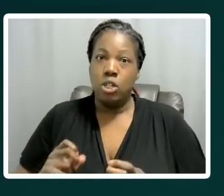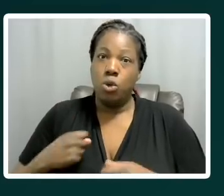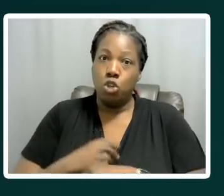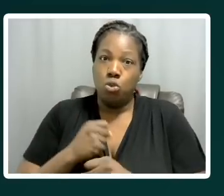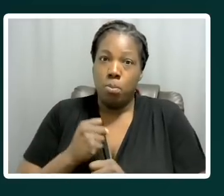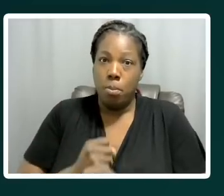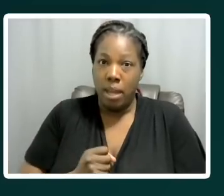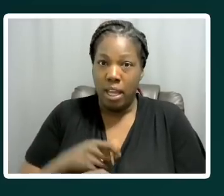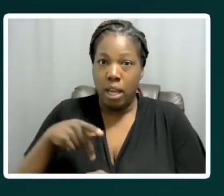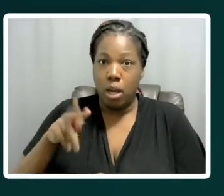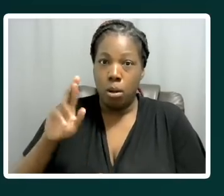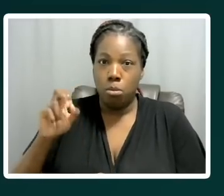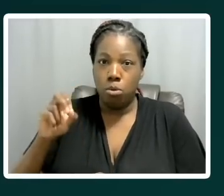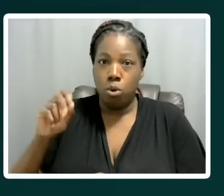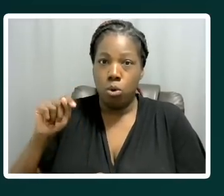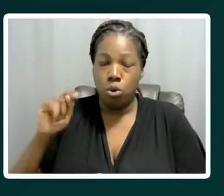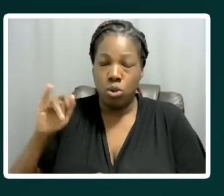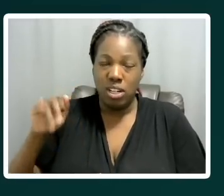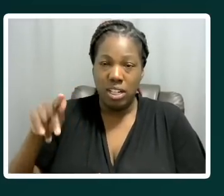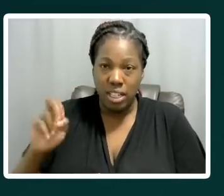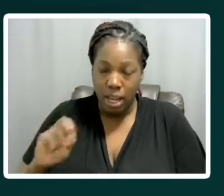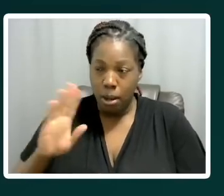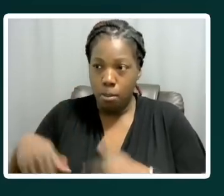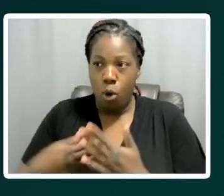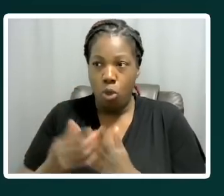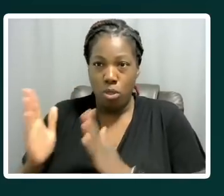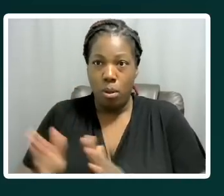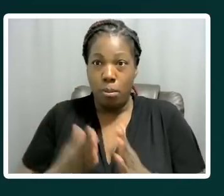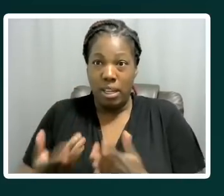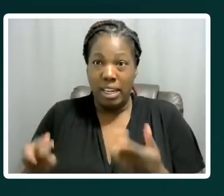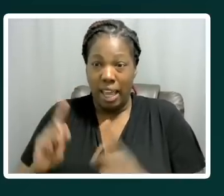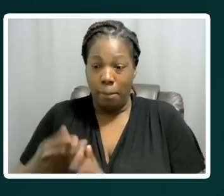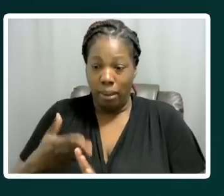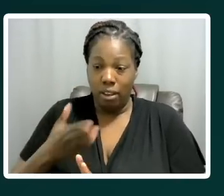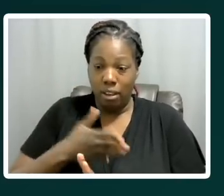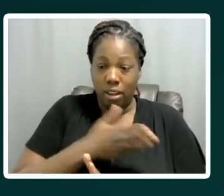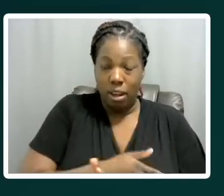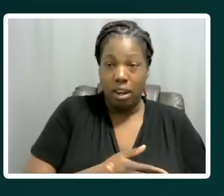if you have all the planning that we've done in the prior stages, a lot of tiny design decisions